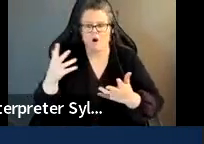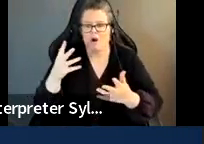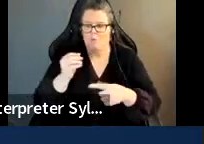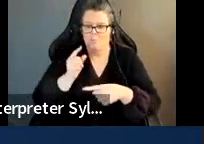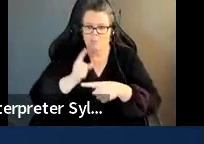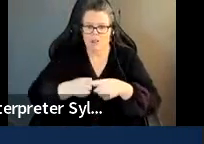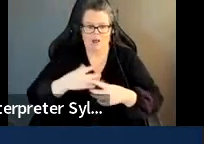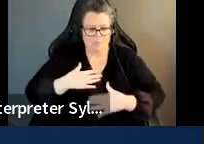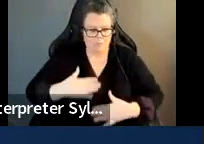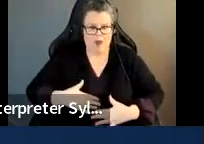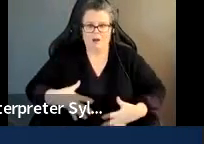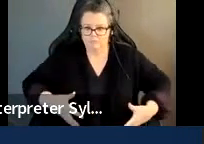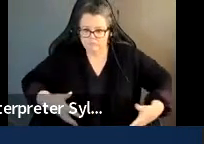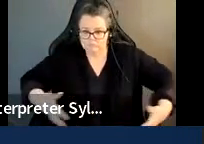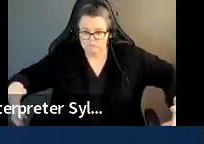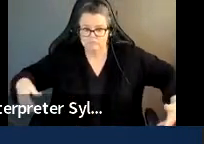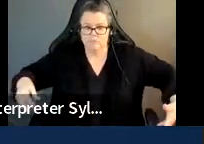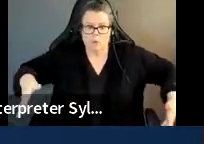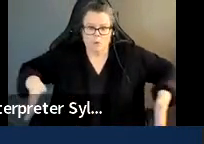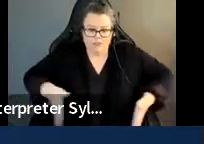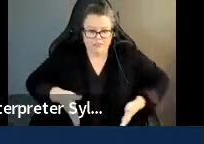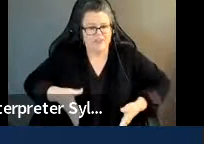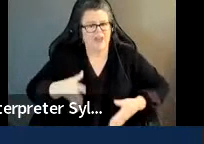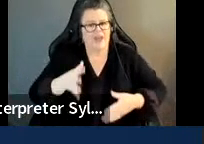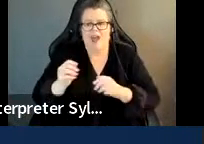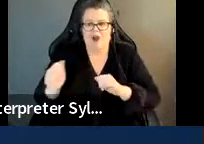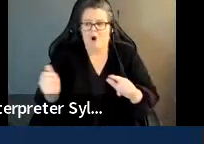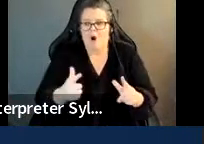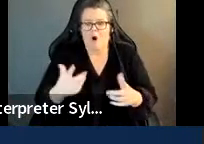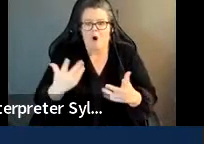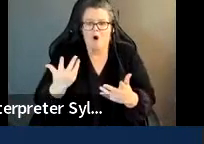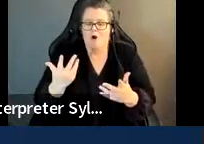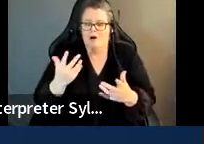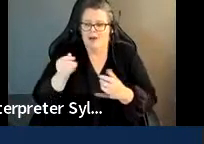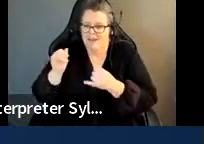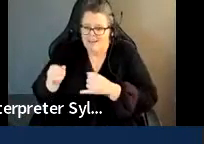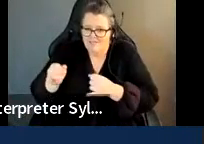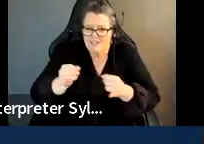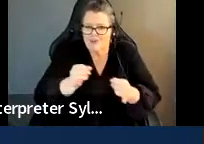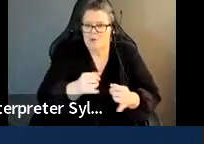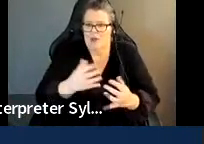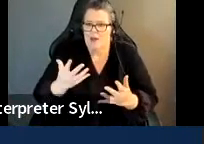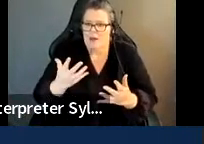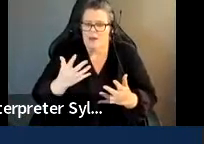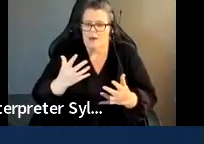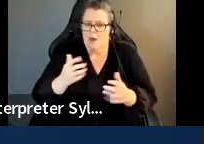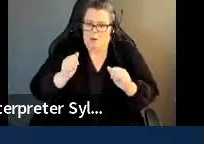we all have different capabilities of even transferring from a chair or hiking ourselves up.